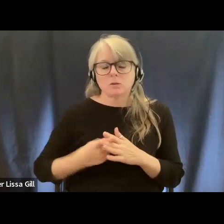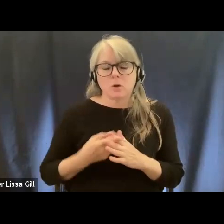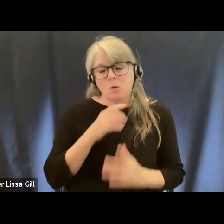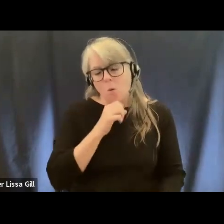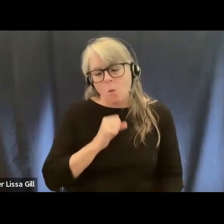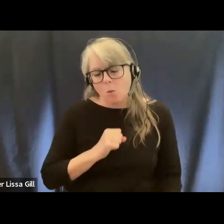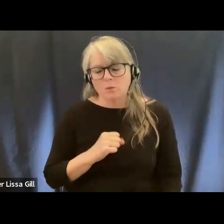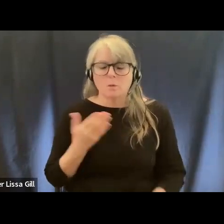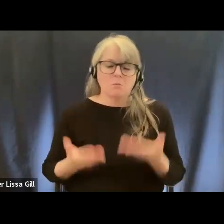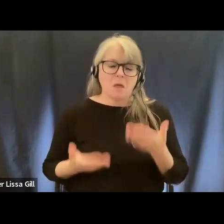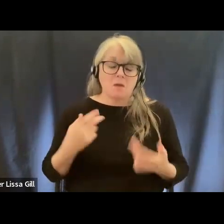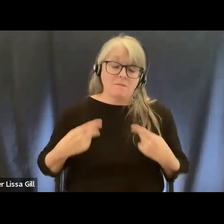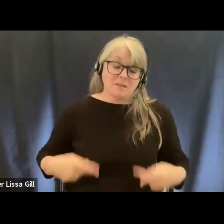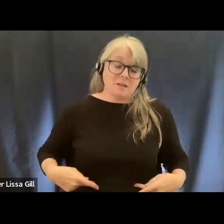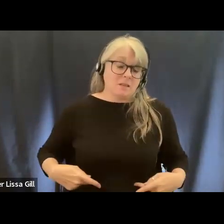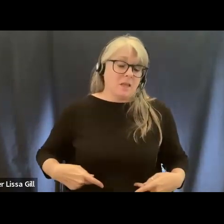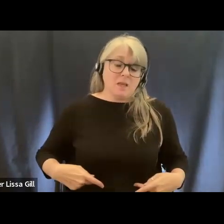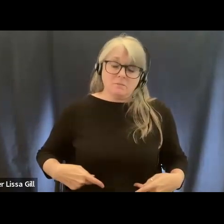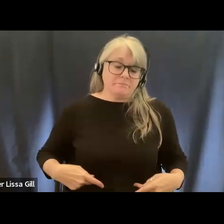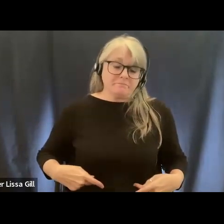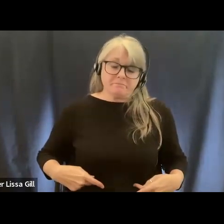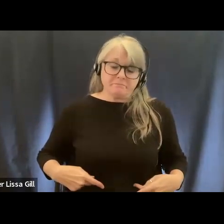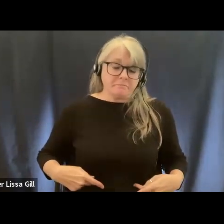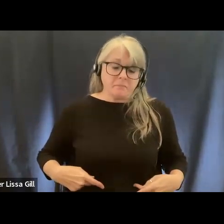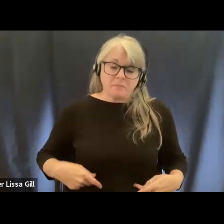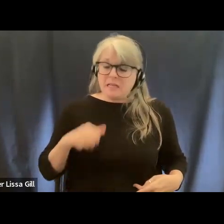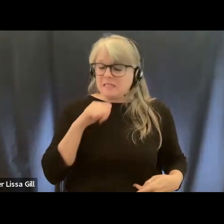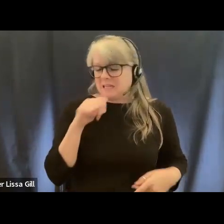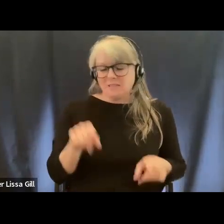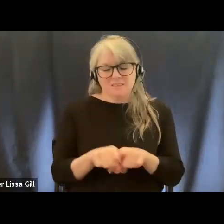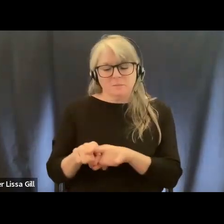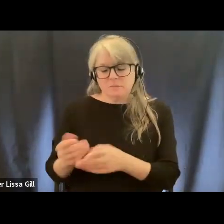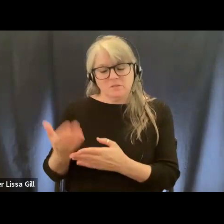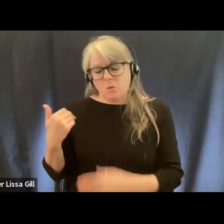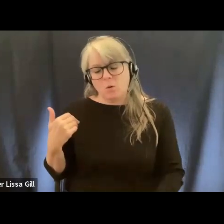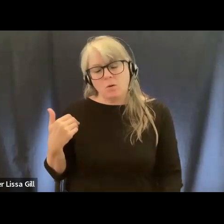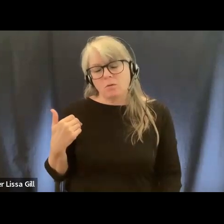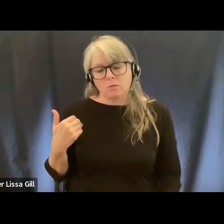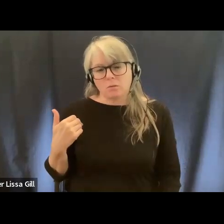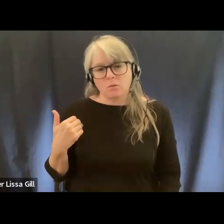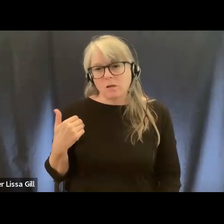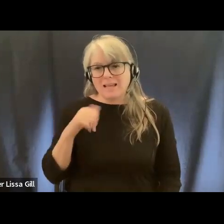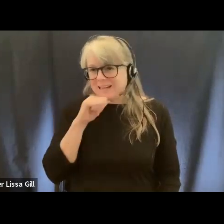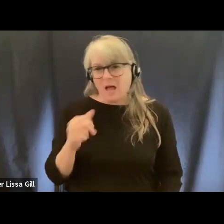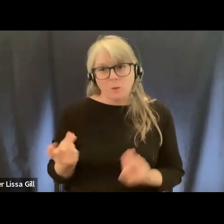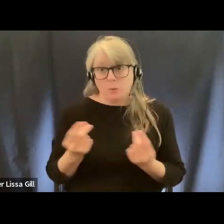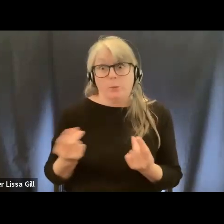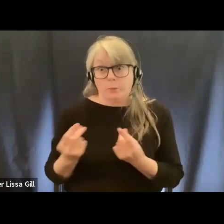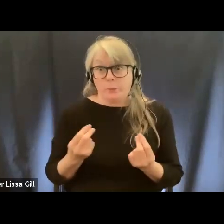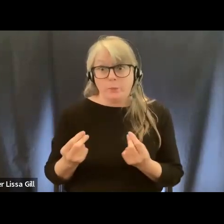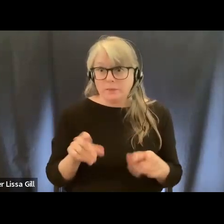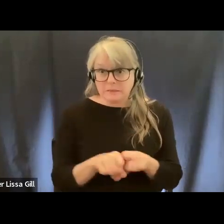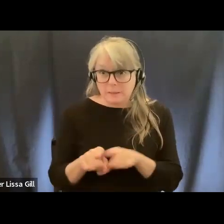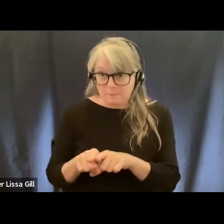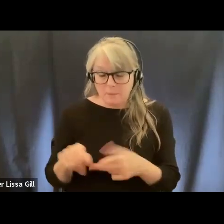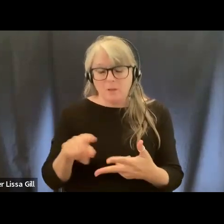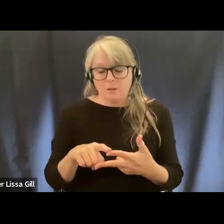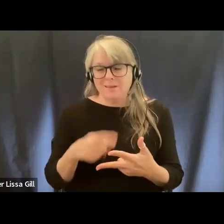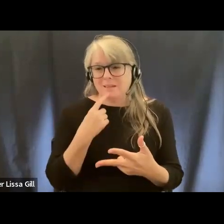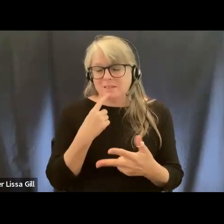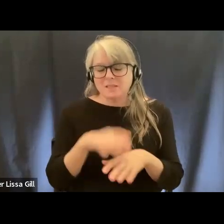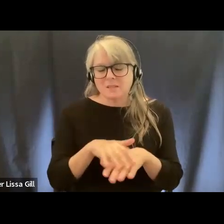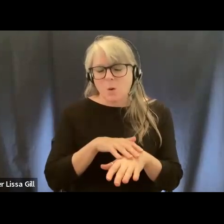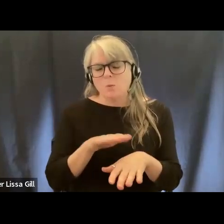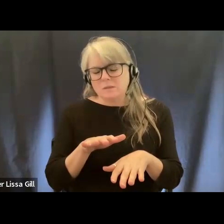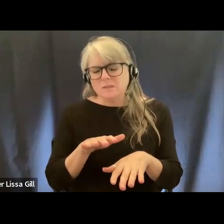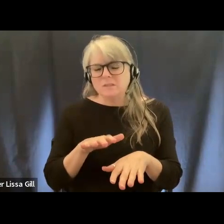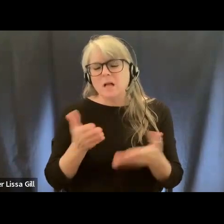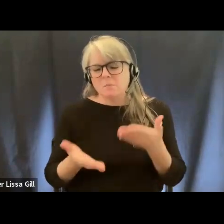And I'm not going as much. These are generally the people who start to say, okay, maybe it's time that we go ahead and we need to to downsize and make that you know change.